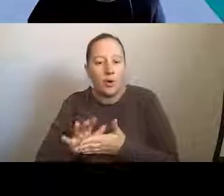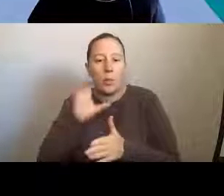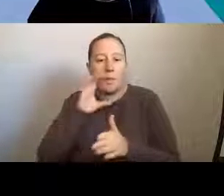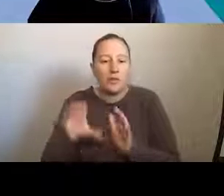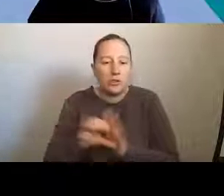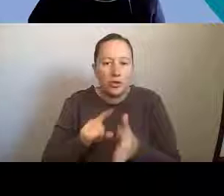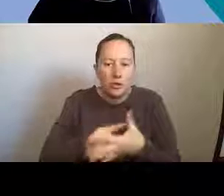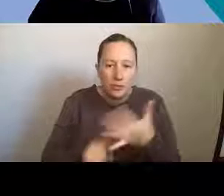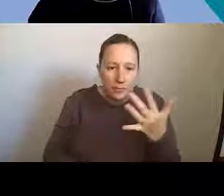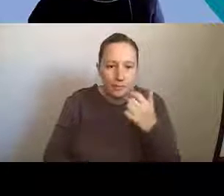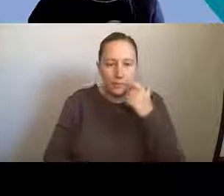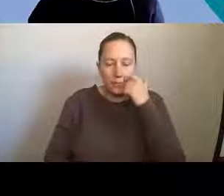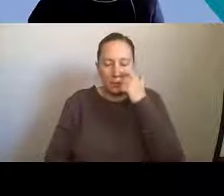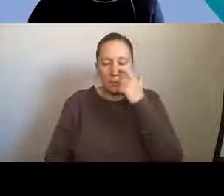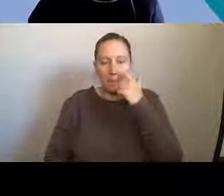Okay, so moving on now,